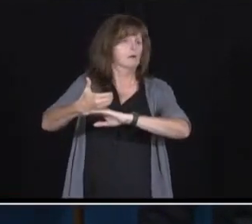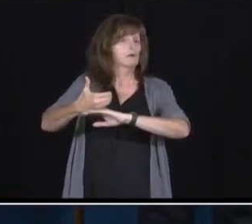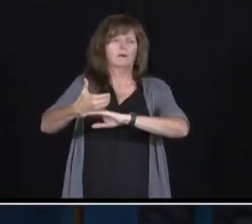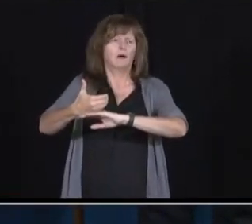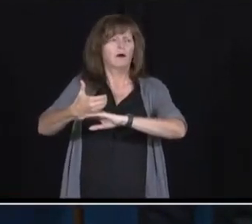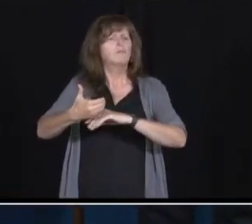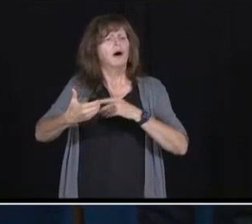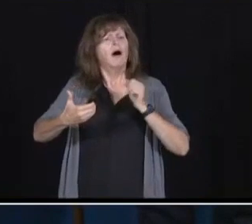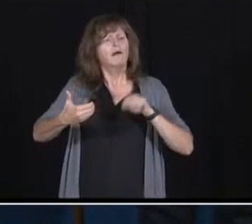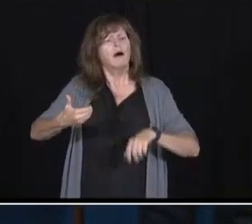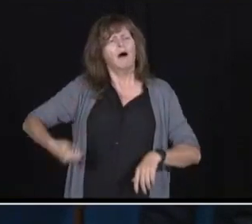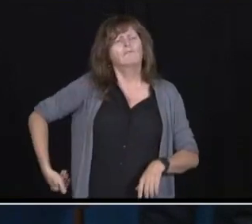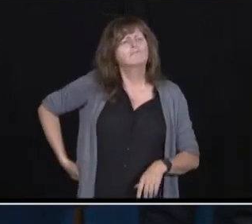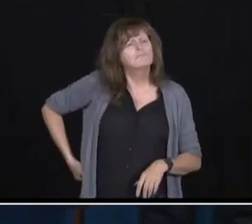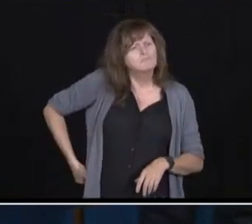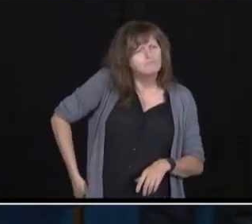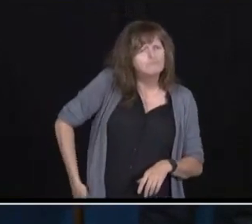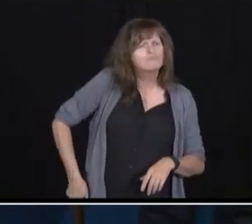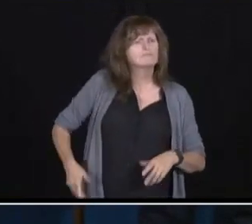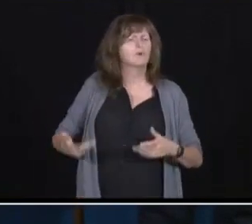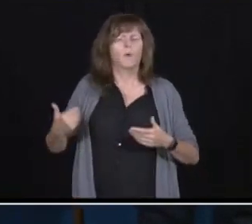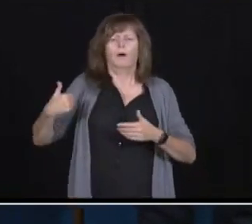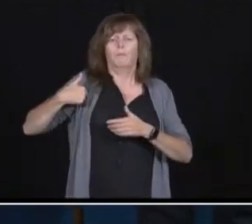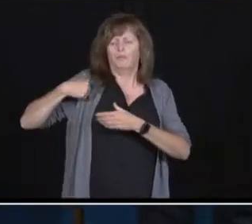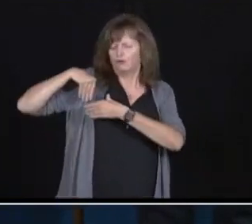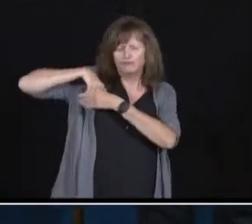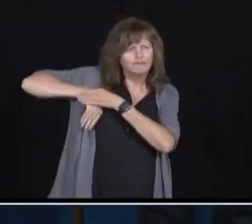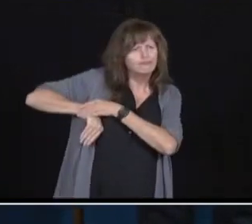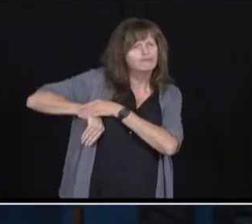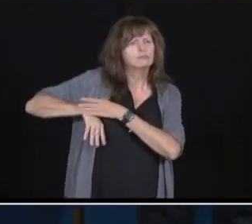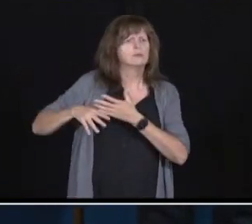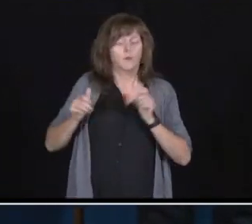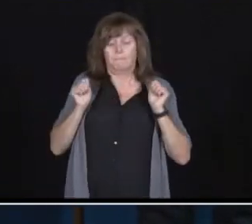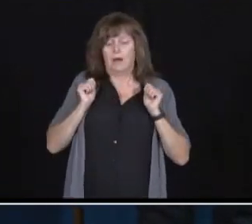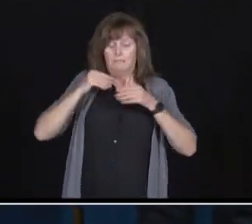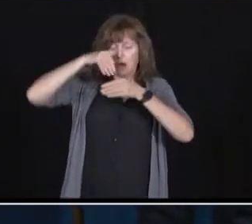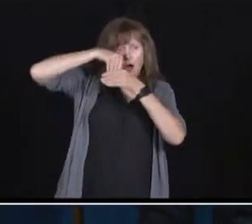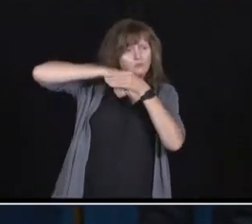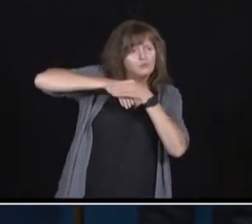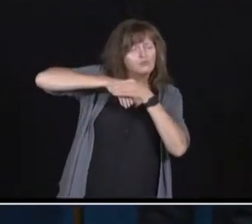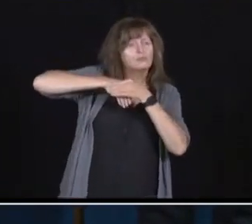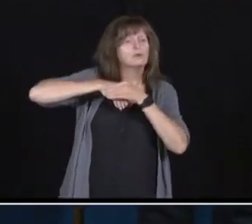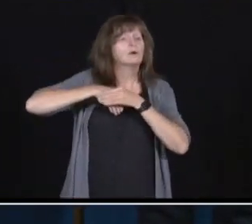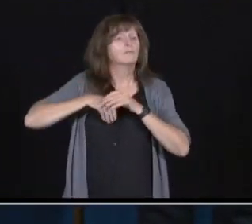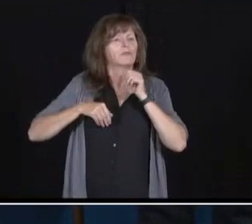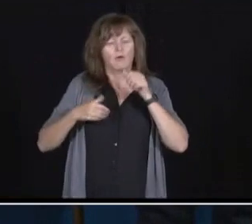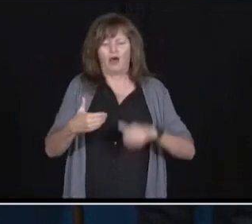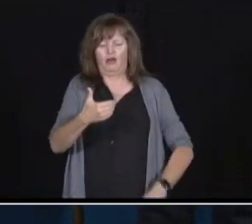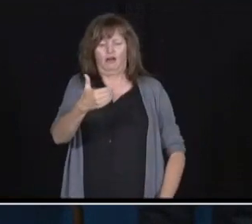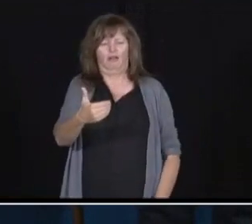The province has restricted cell phones. We want to remove the distraction. The guidance we announced last year does not change.